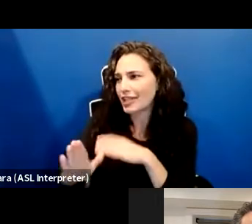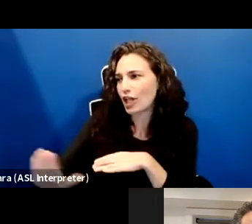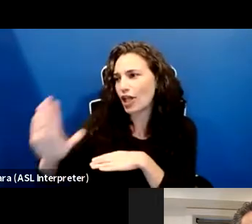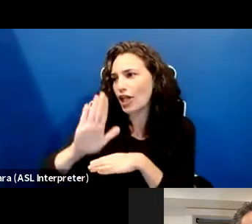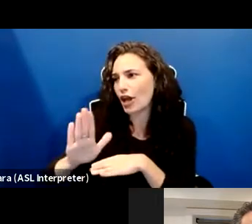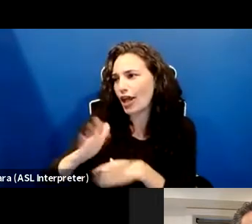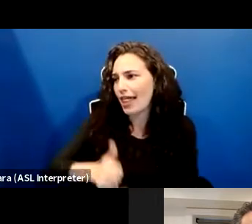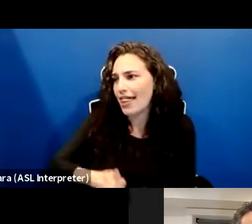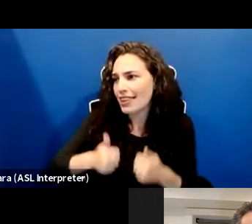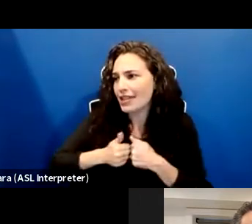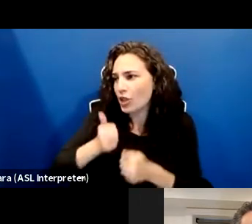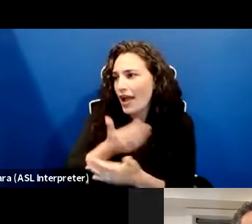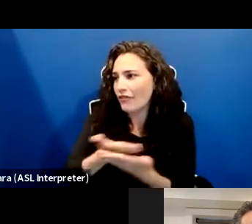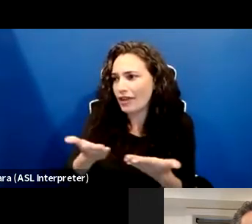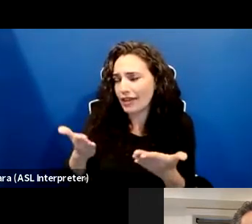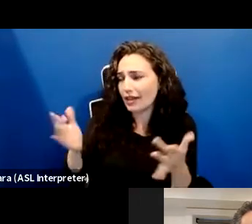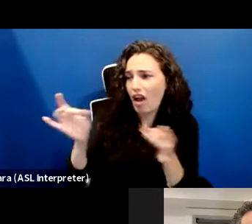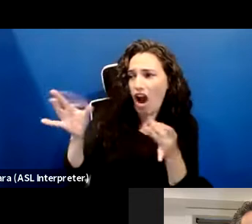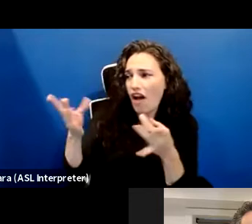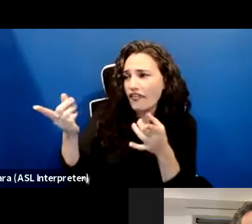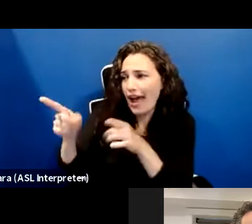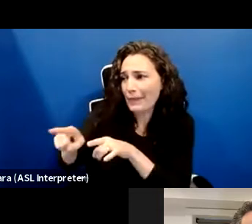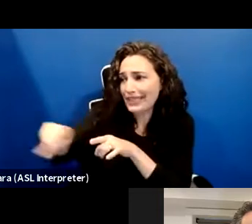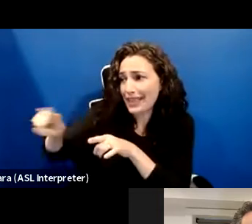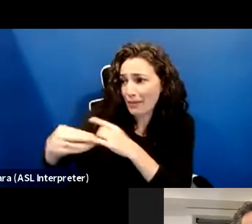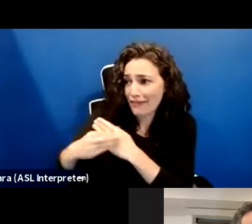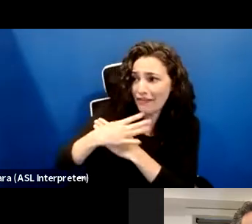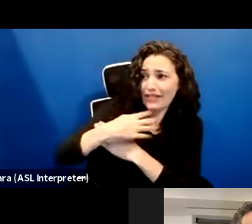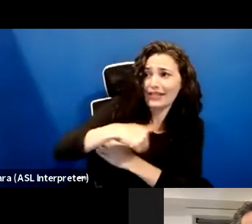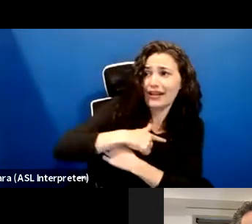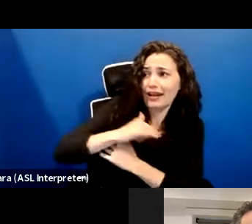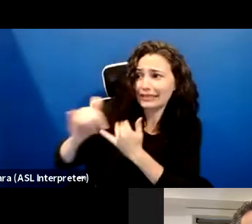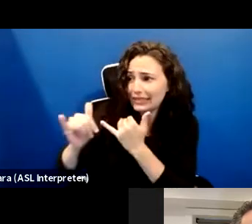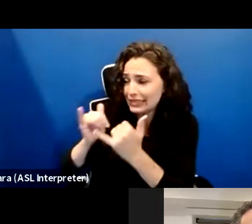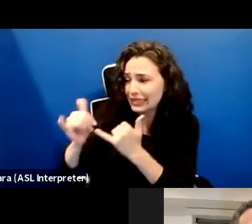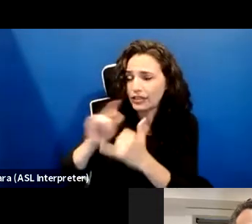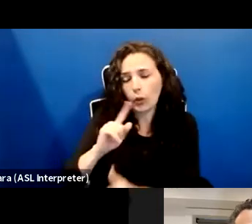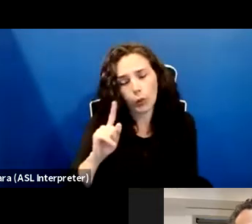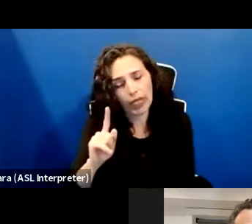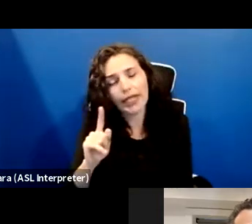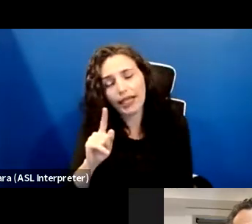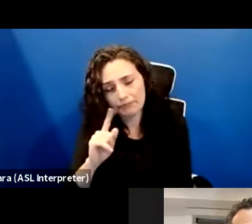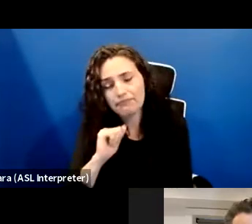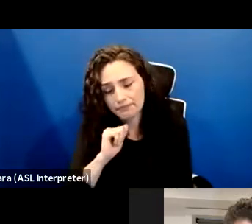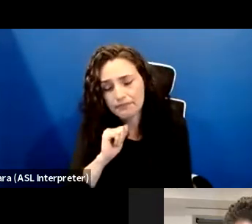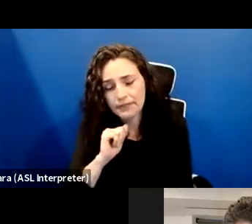it had happened to them really affected us as well. So it was all, you know, it was, we felt part